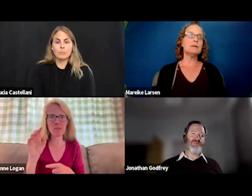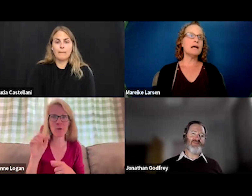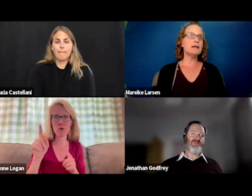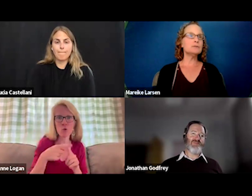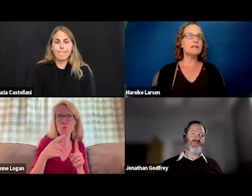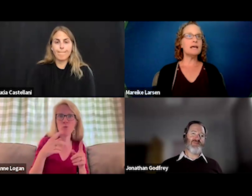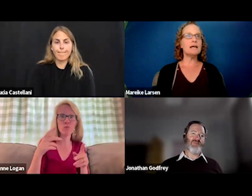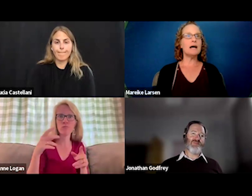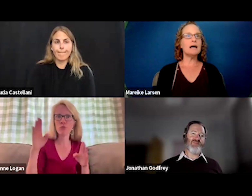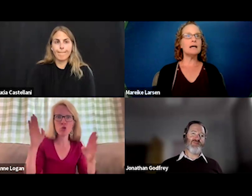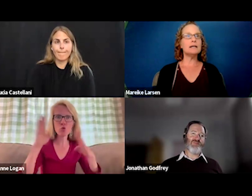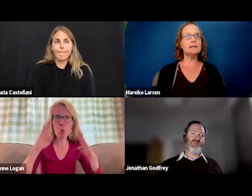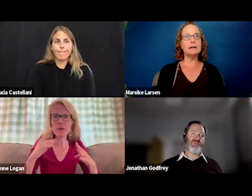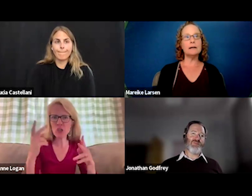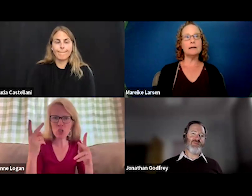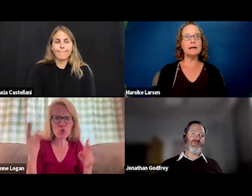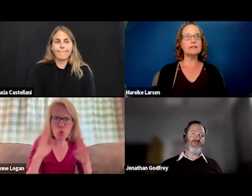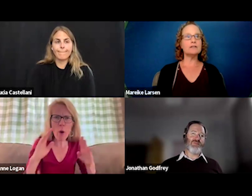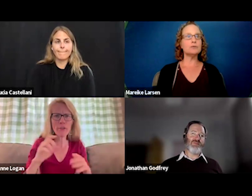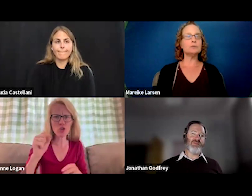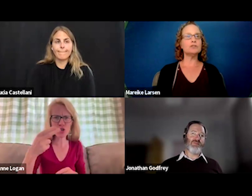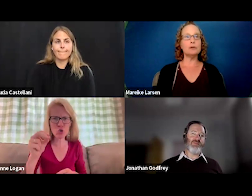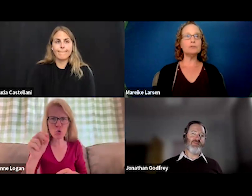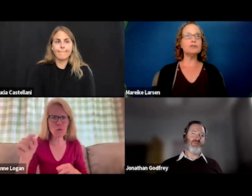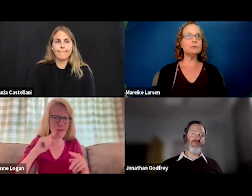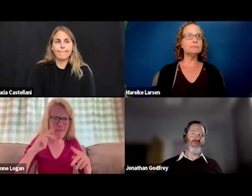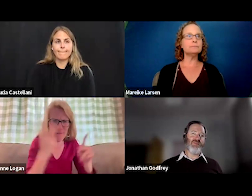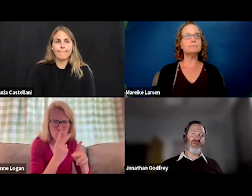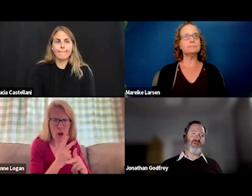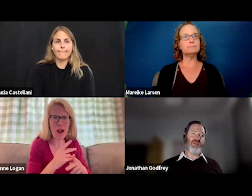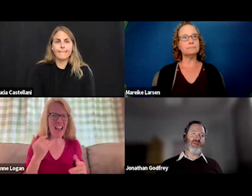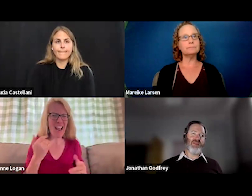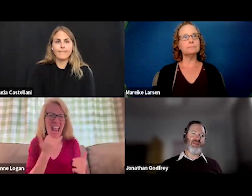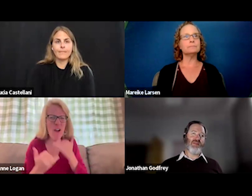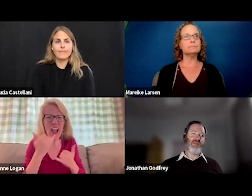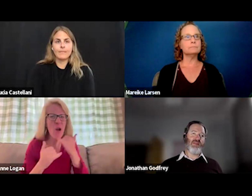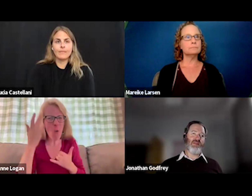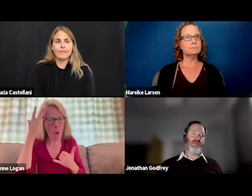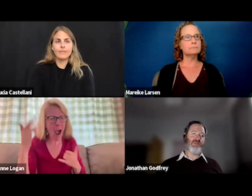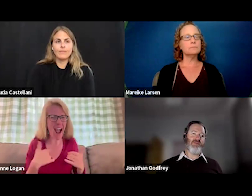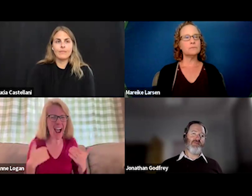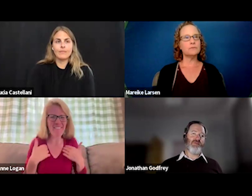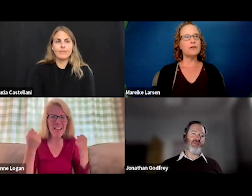but I use AI as a tool to troubleshoot.